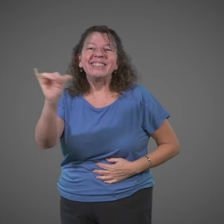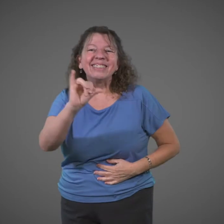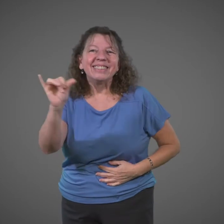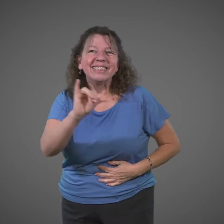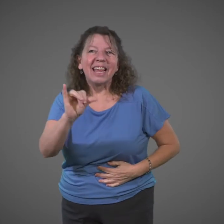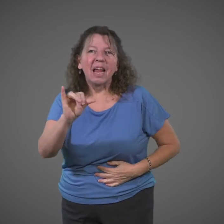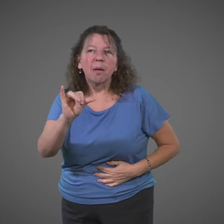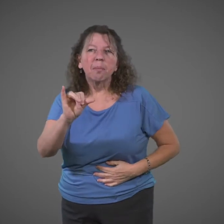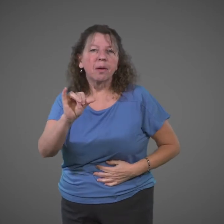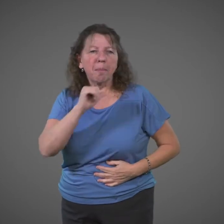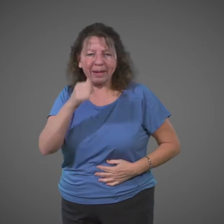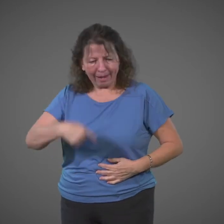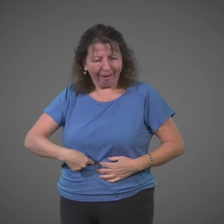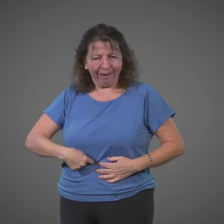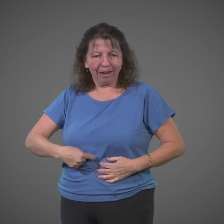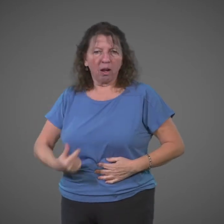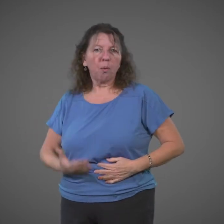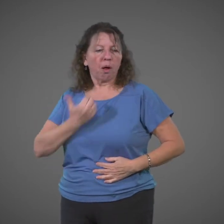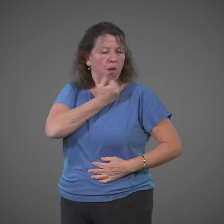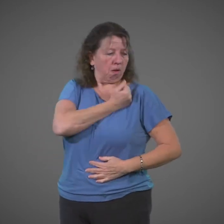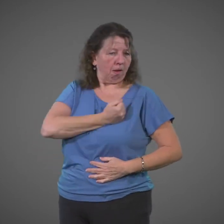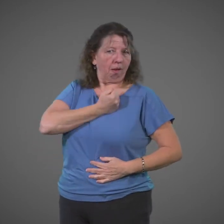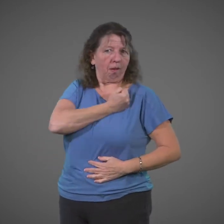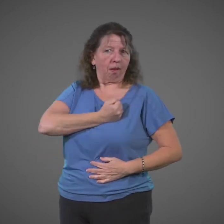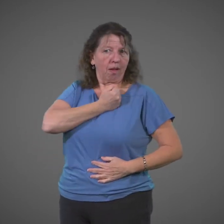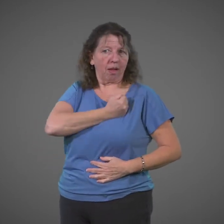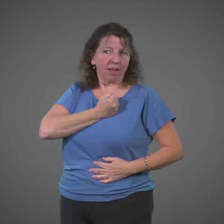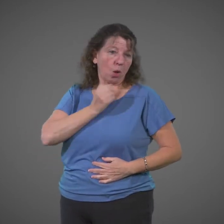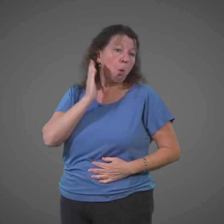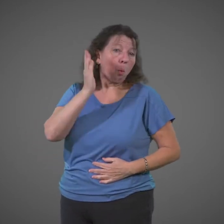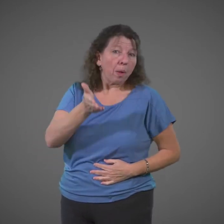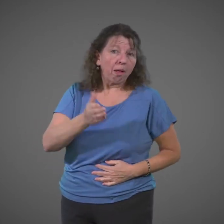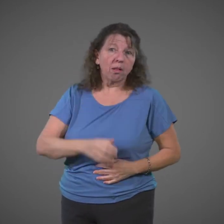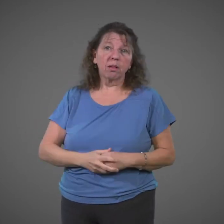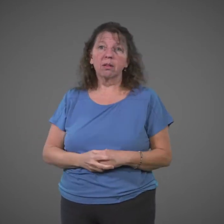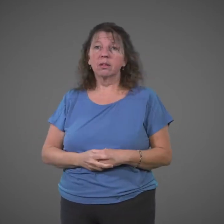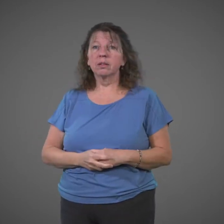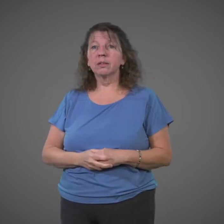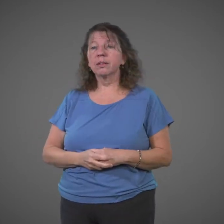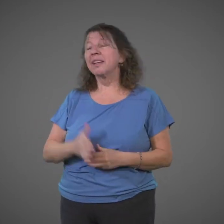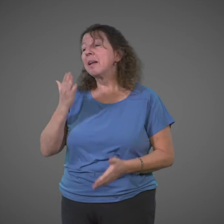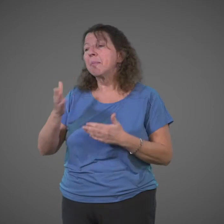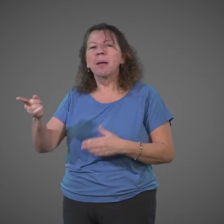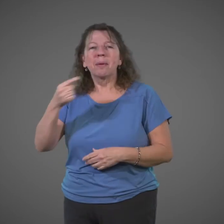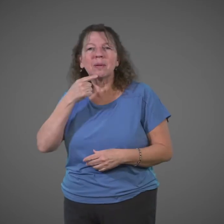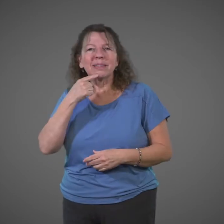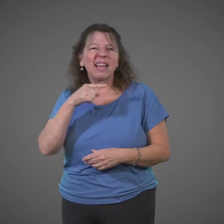because pregnant women have their babies checked. Ultrasounds are also used to provide heart images too.